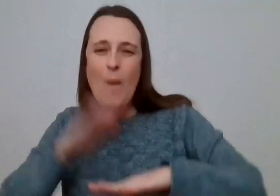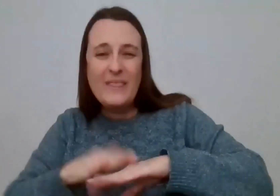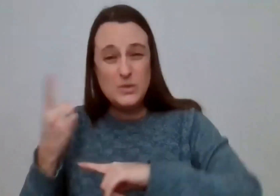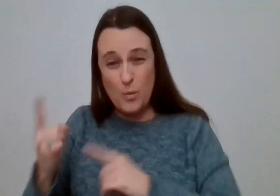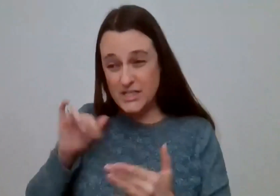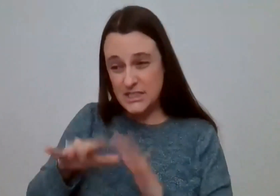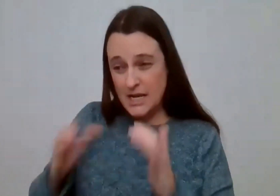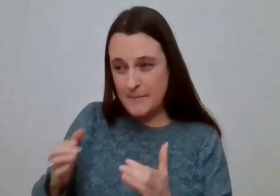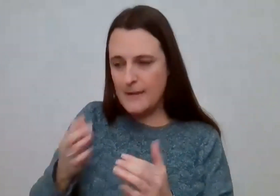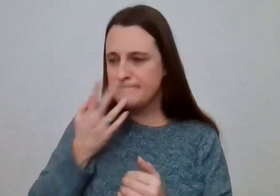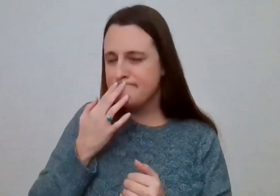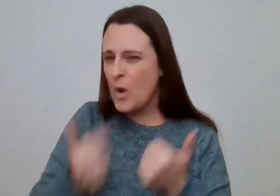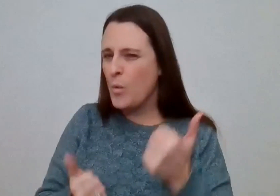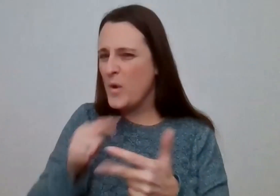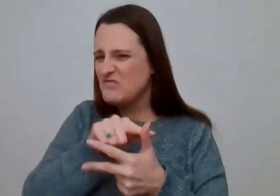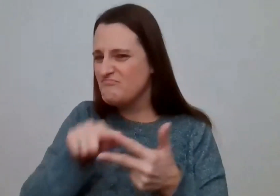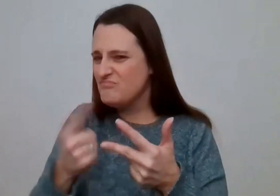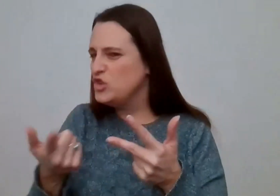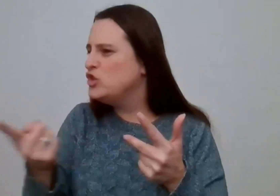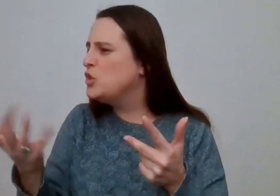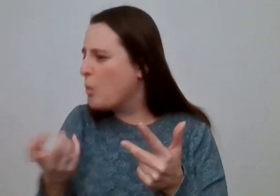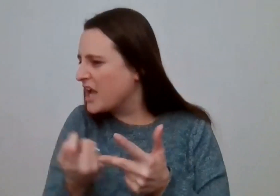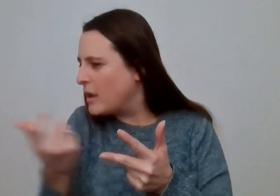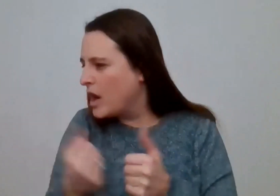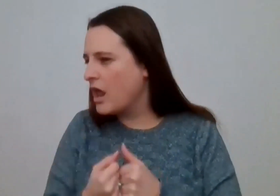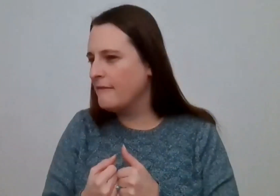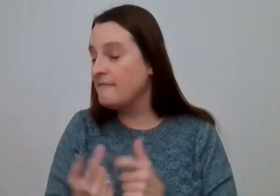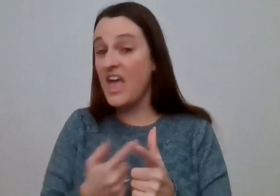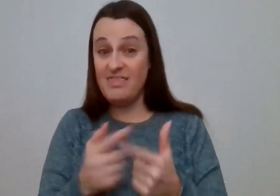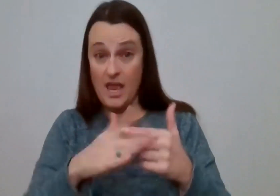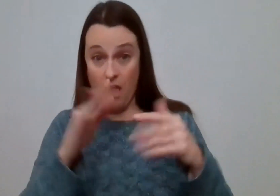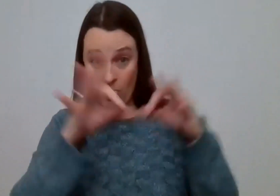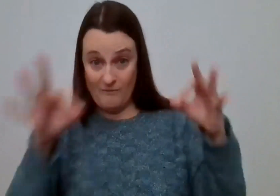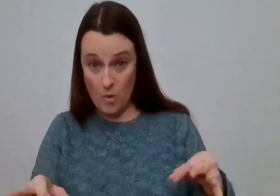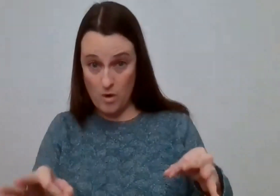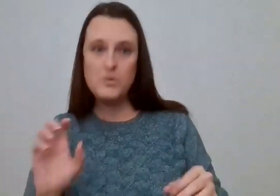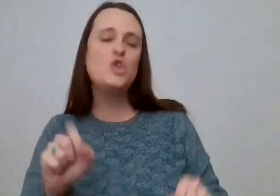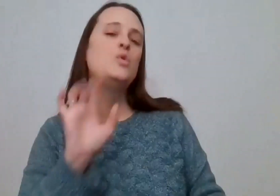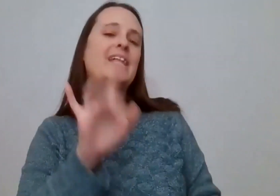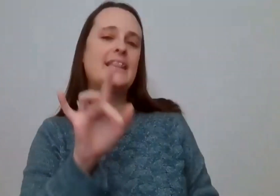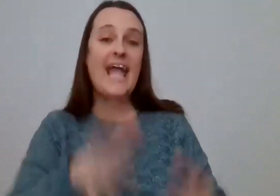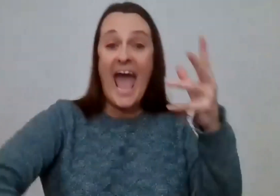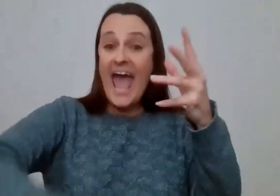which of these three do we want to go away and on that form you could say add study block drop